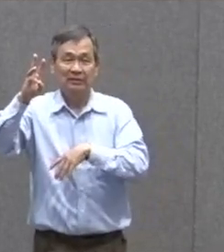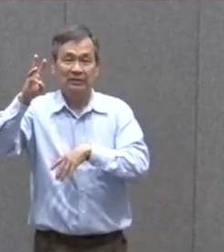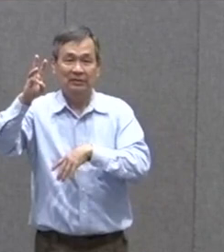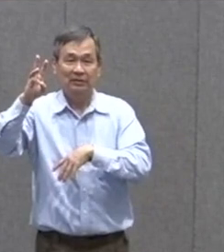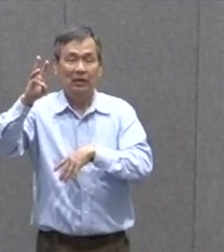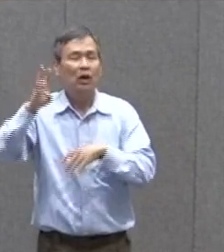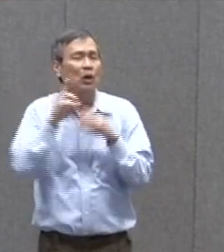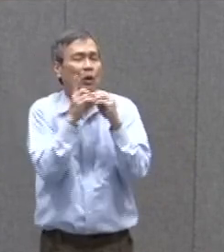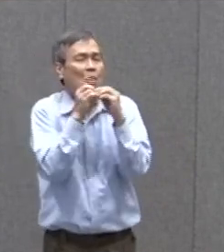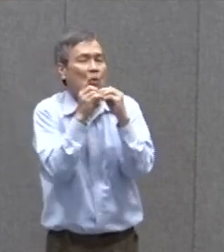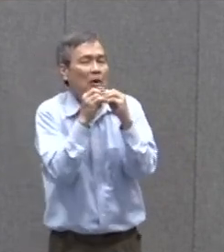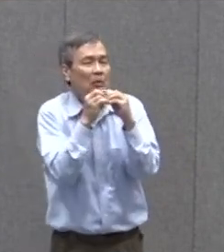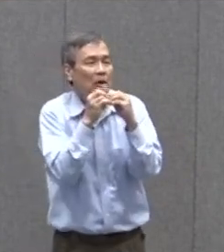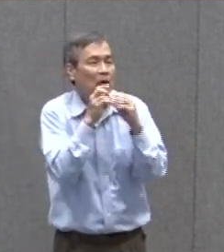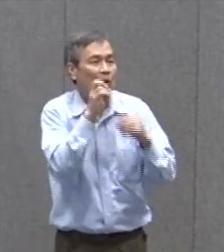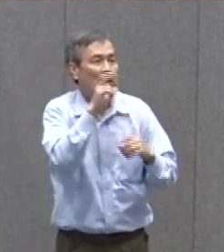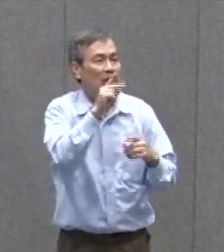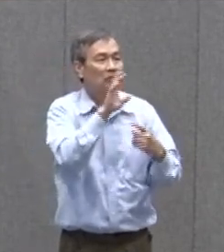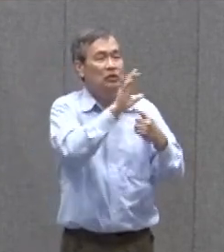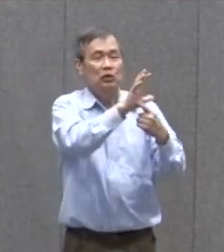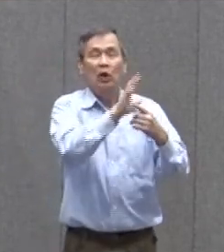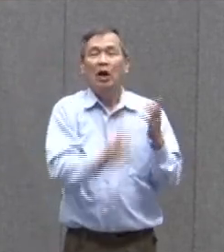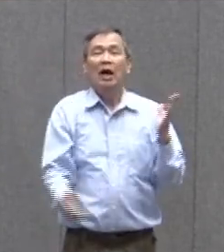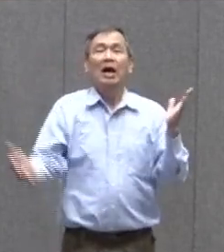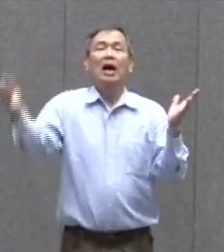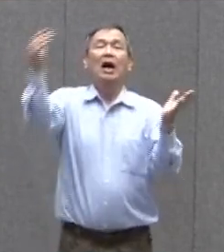One more. Again, when we're subtracting,